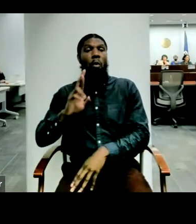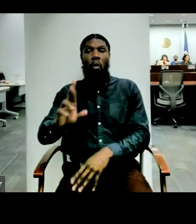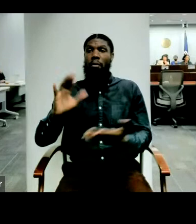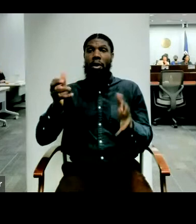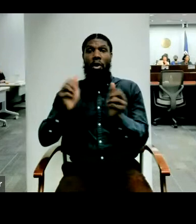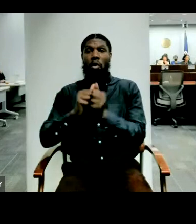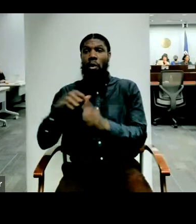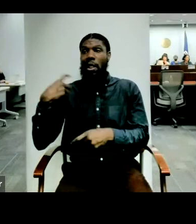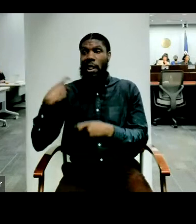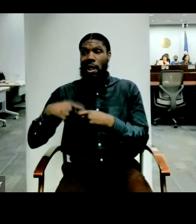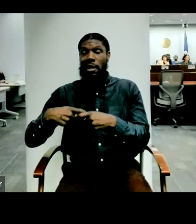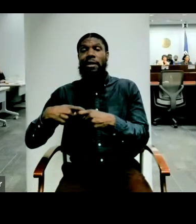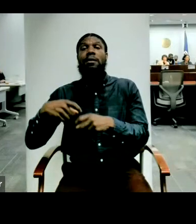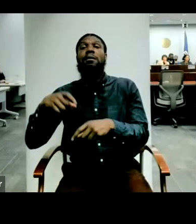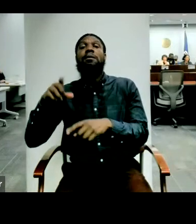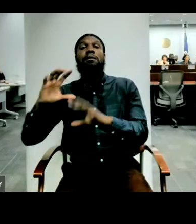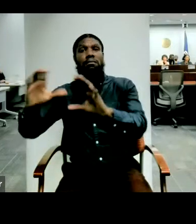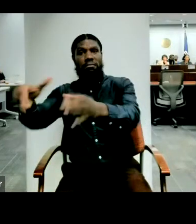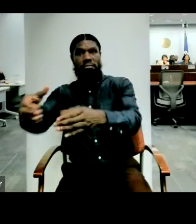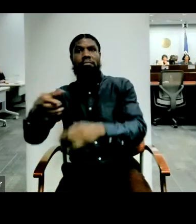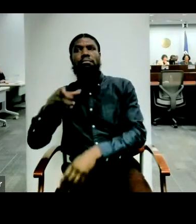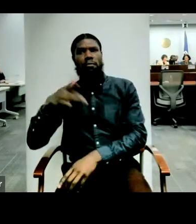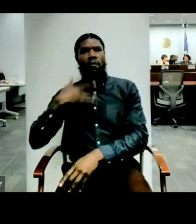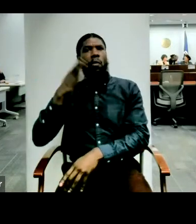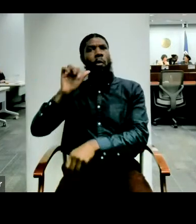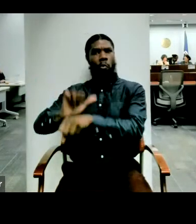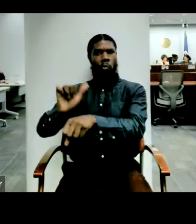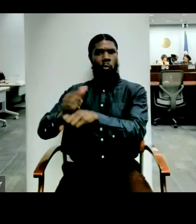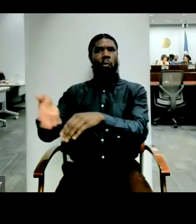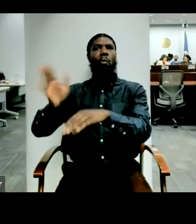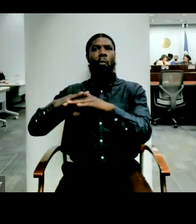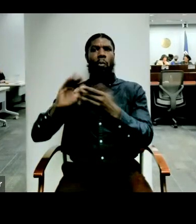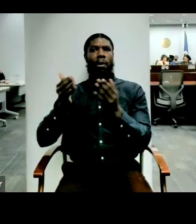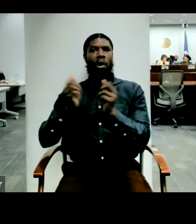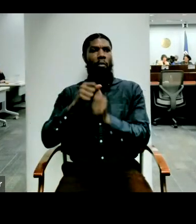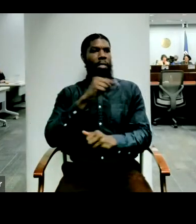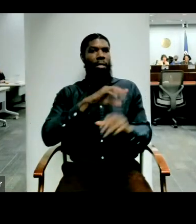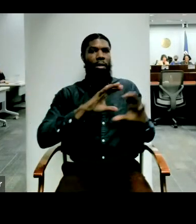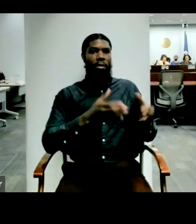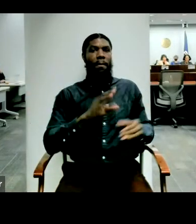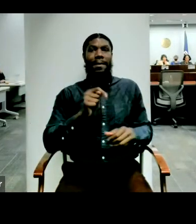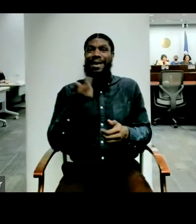even more extreme surveillance and any little mistake they make may be held against them in